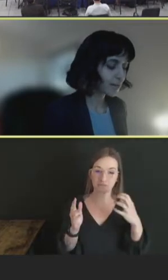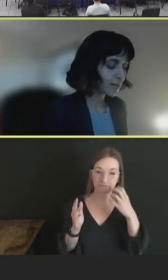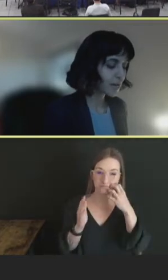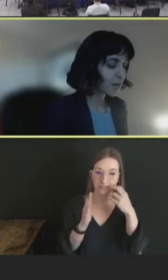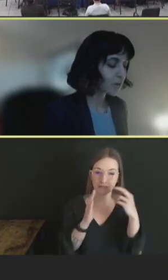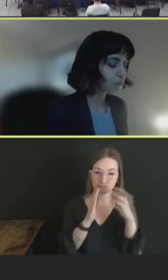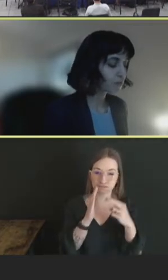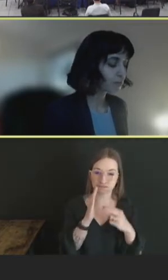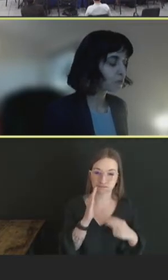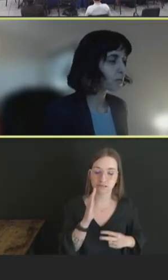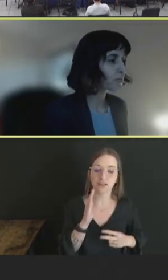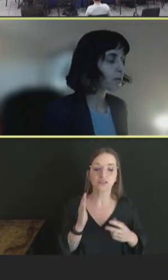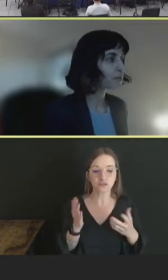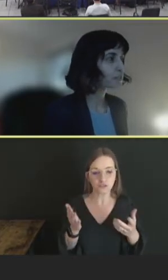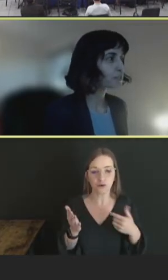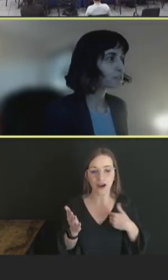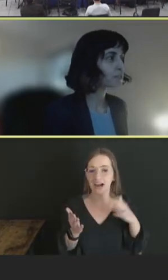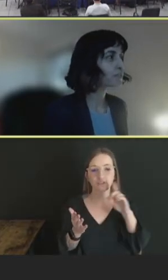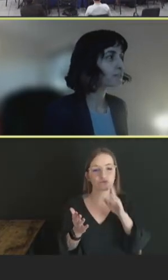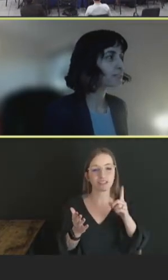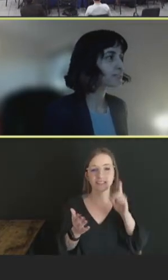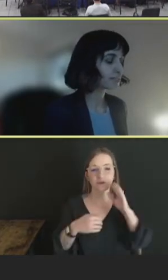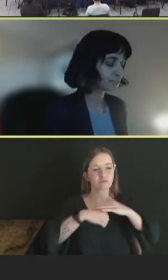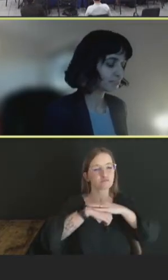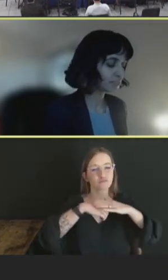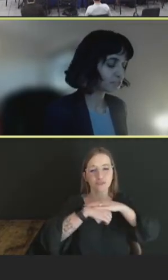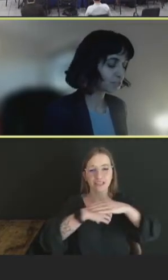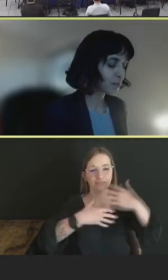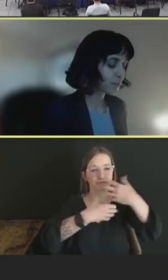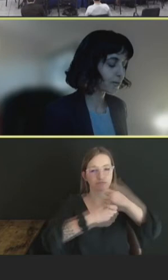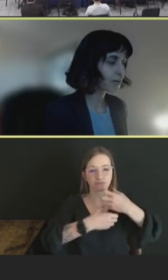I'll really only be able to briefly discuss each topic;